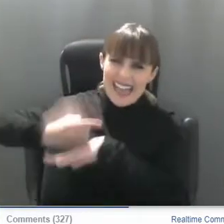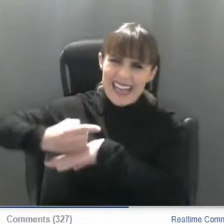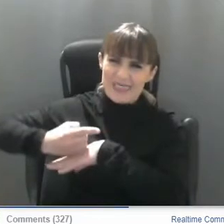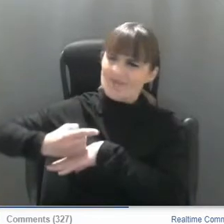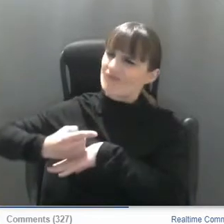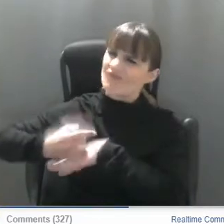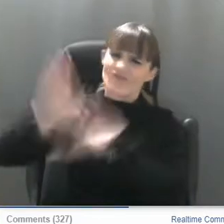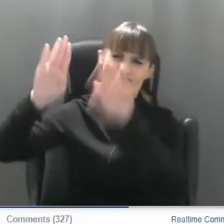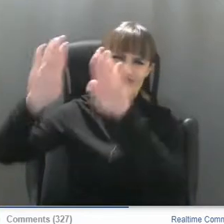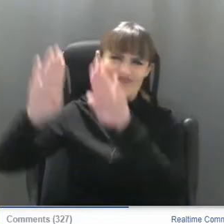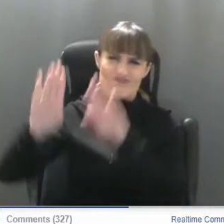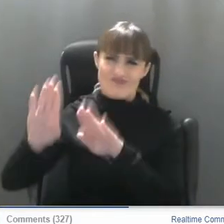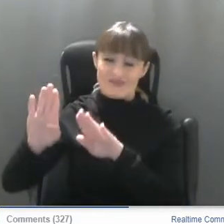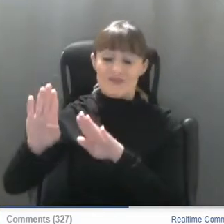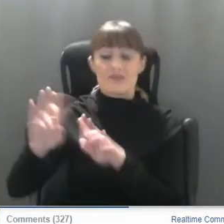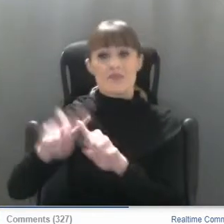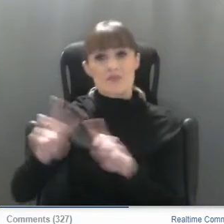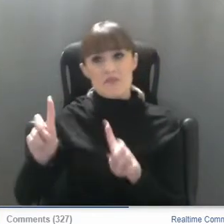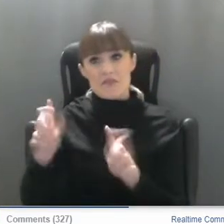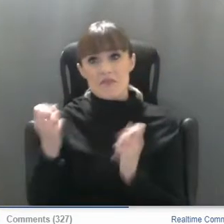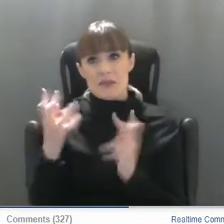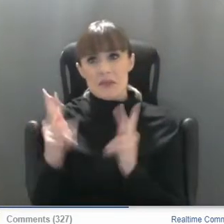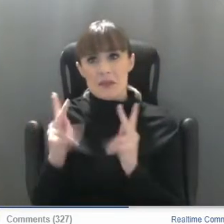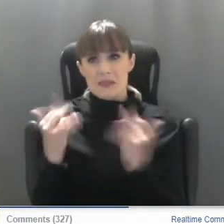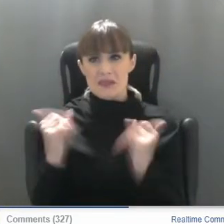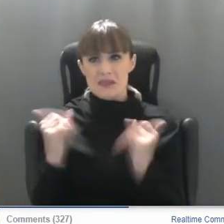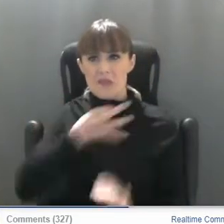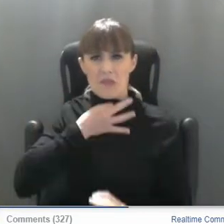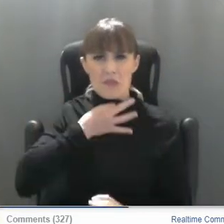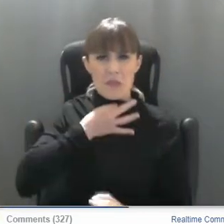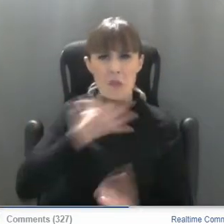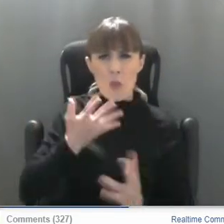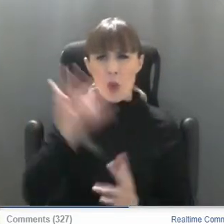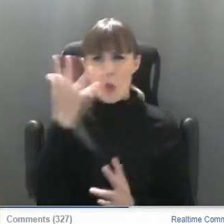how this process is gonna go- someone's radioing me, you guys, hold on.